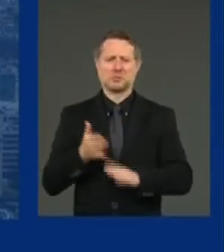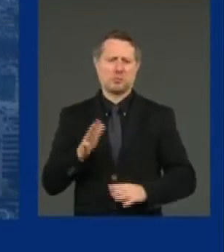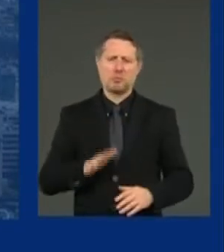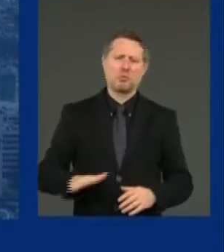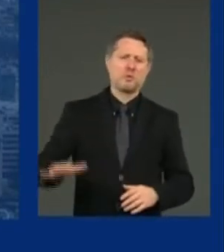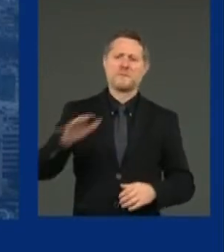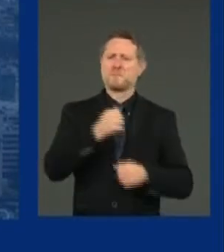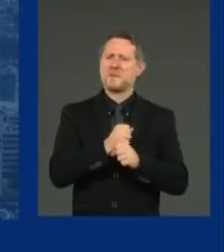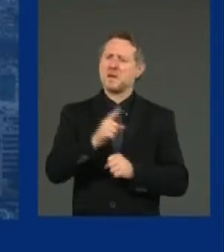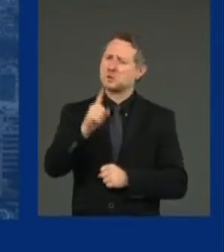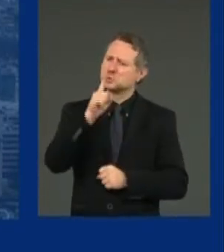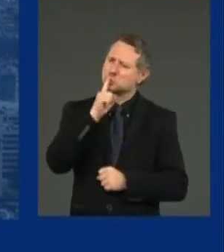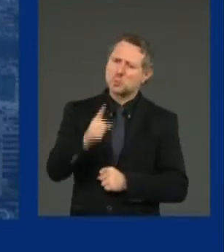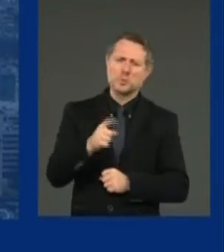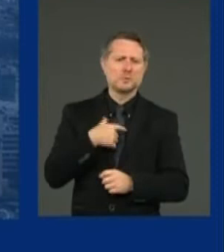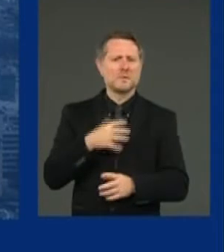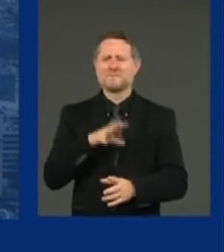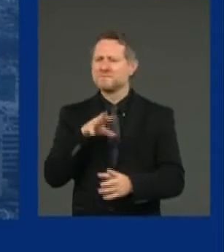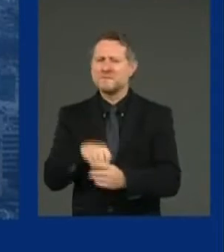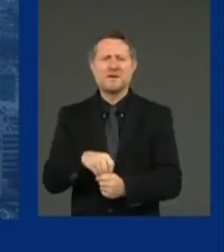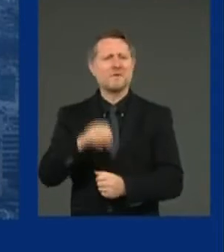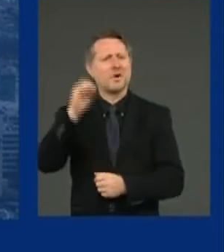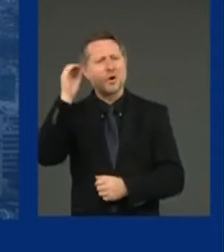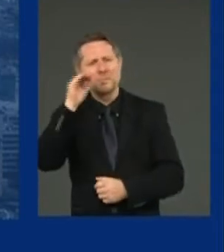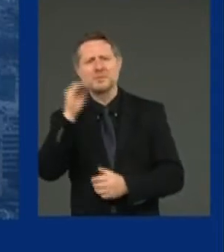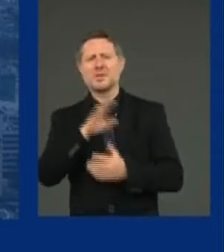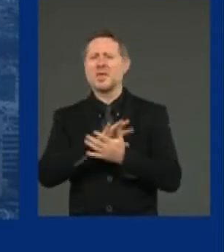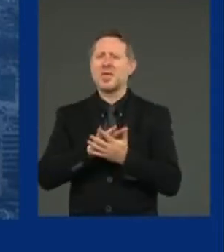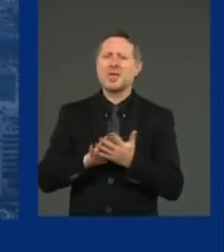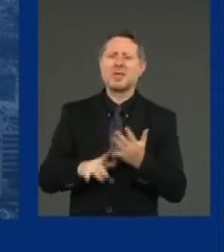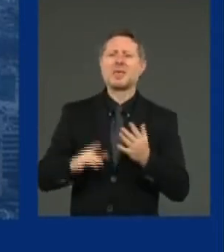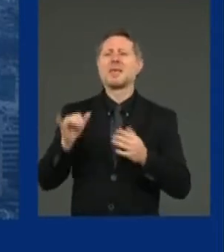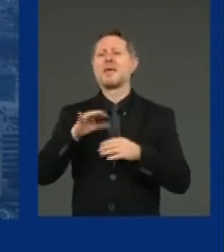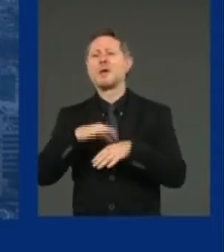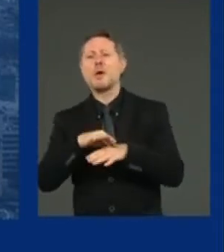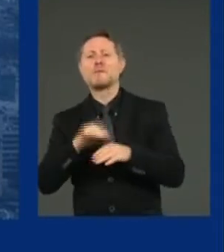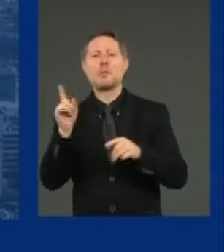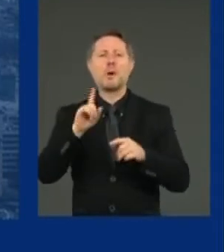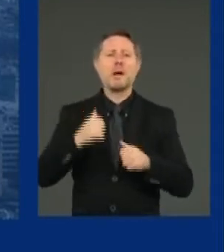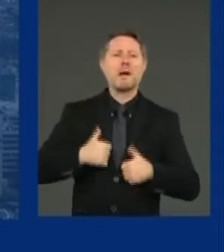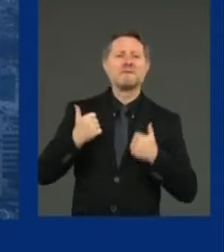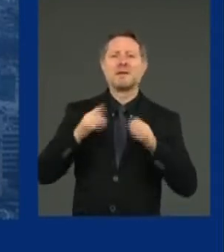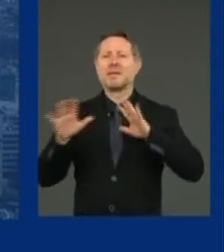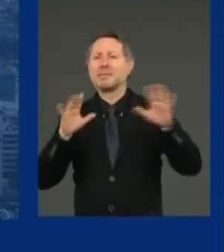BECAUSE, IT IS NOT ABOUT A PERSONAL OPINION. IT IS NOT ABOUT AN IDEOLOGICAL OPINION. IT IS NOT ABOUT A GEOGRAPHIC